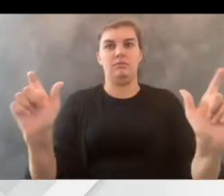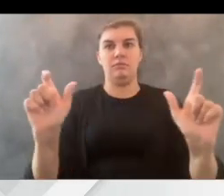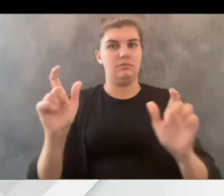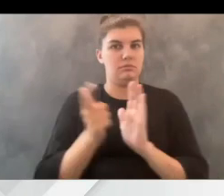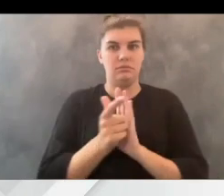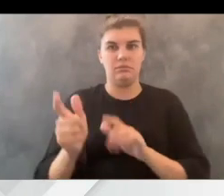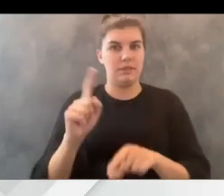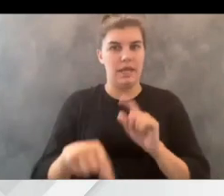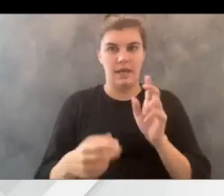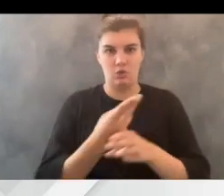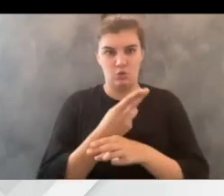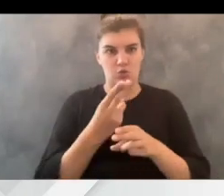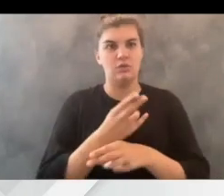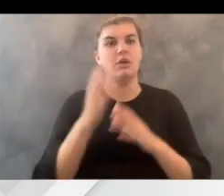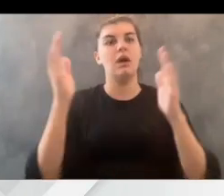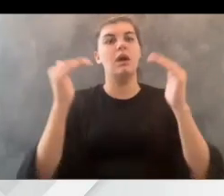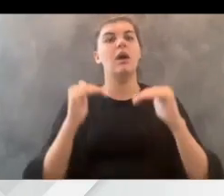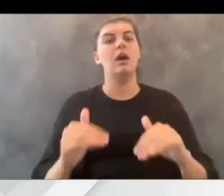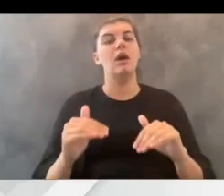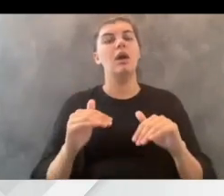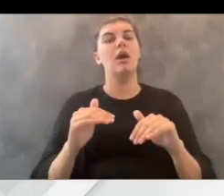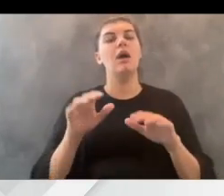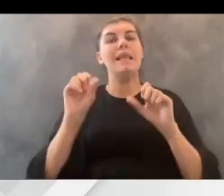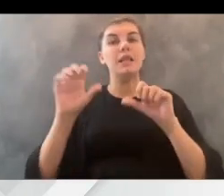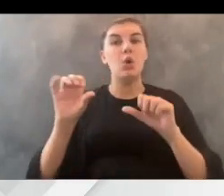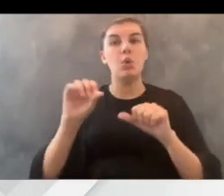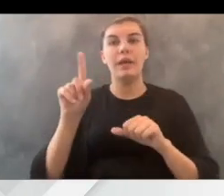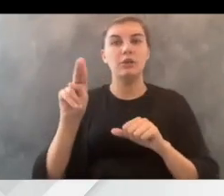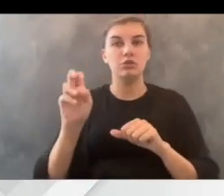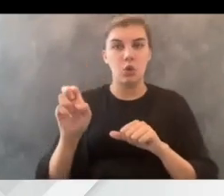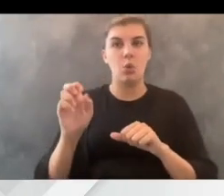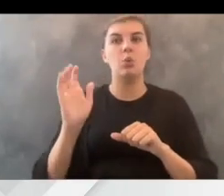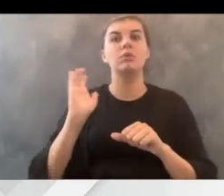Signage at accessible passenger loading zones has been eliminated in the final